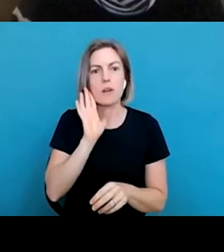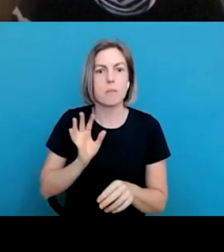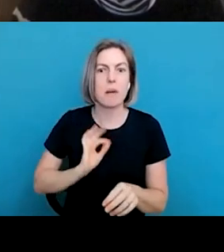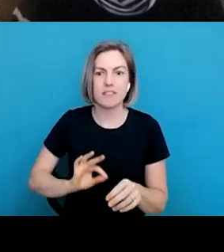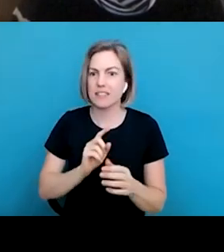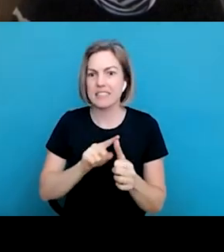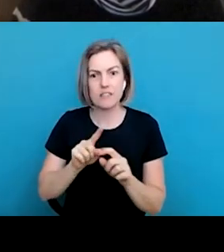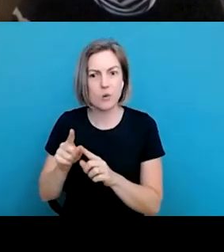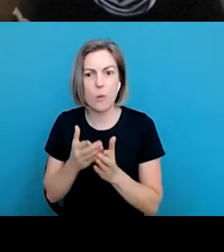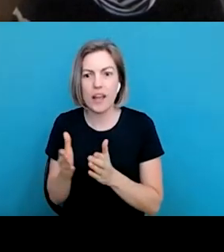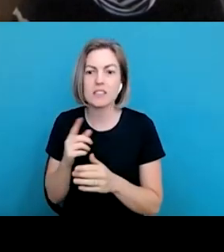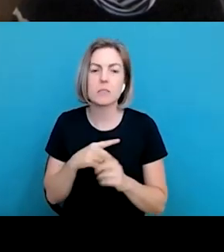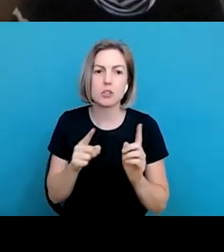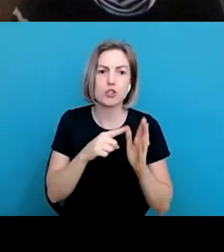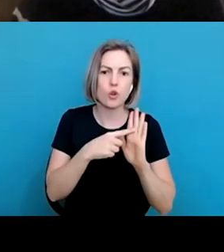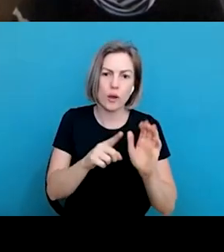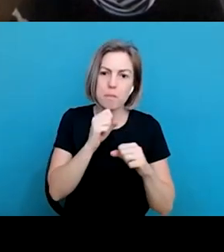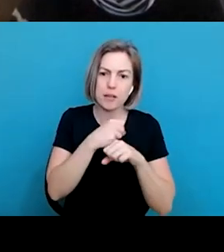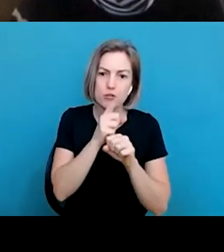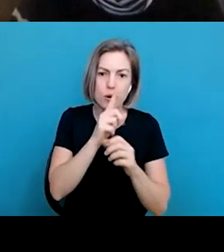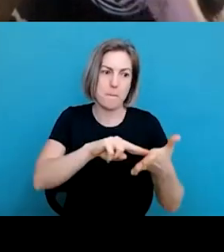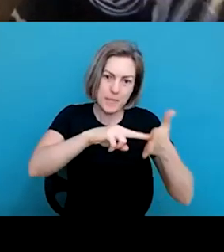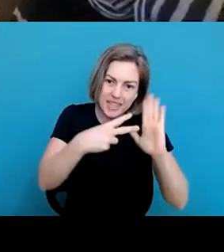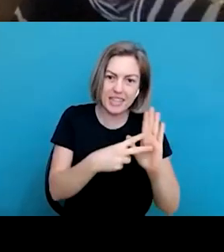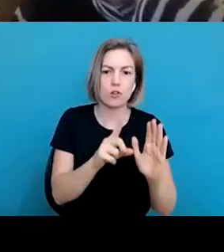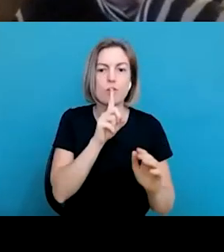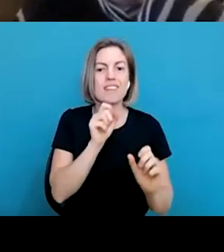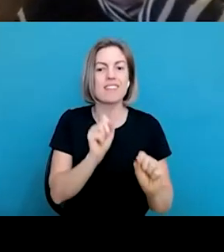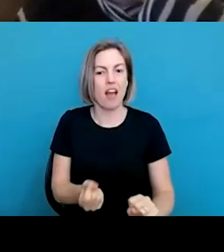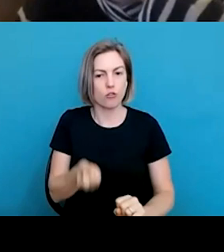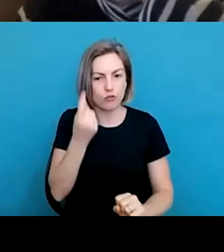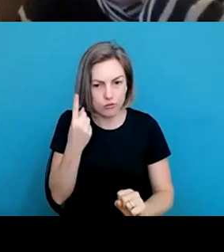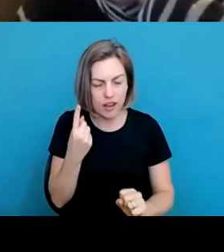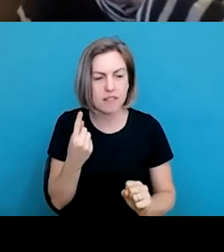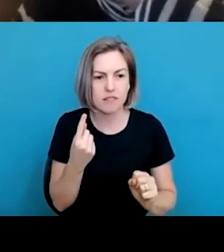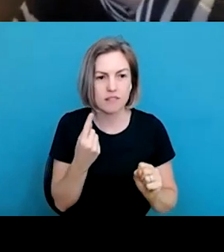of the rendering so that it is really understandable sign language on return as well.